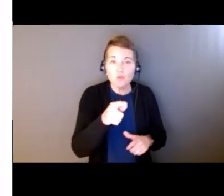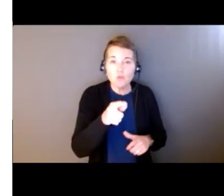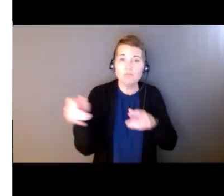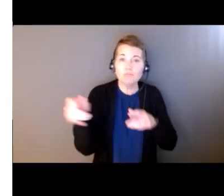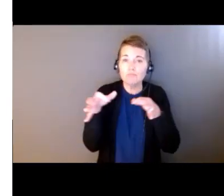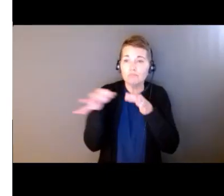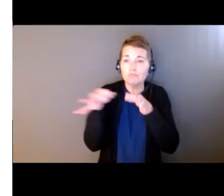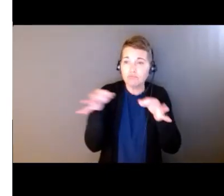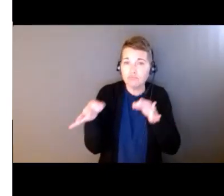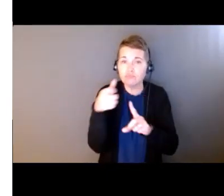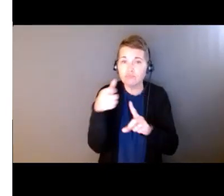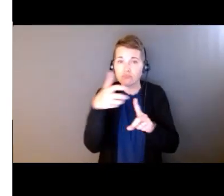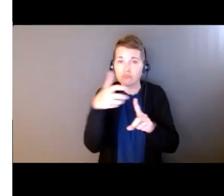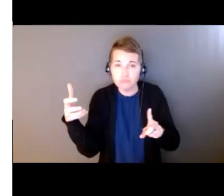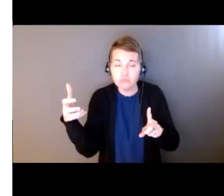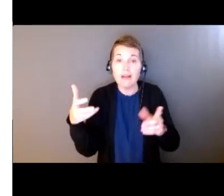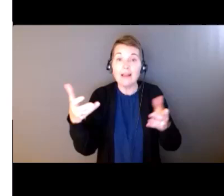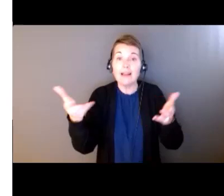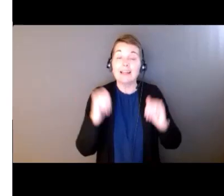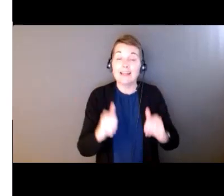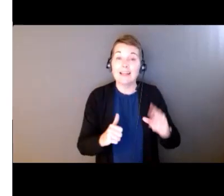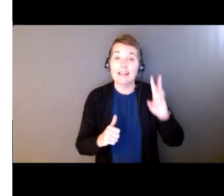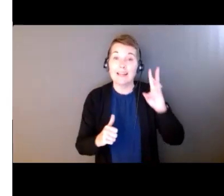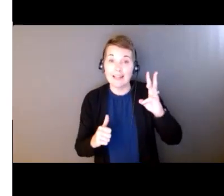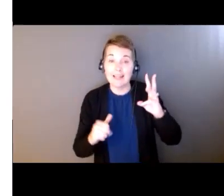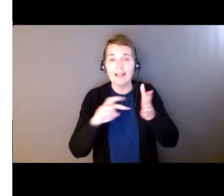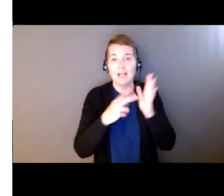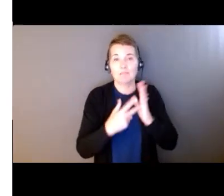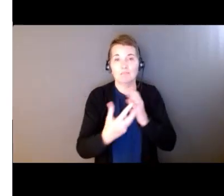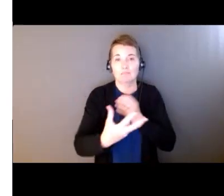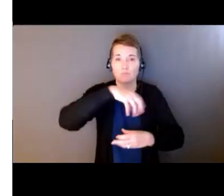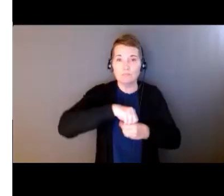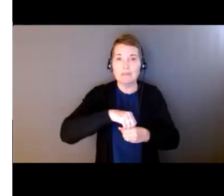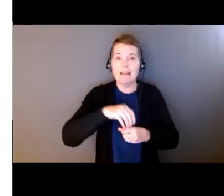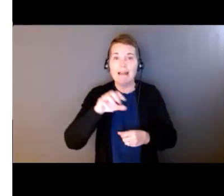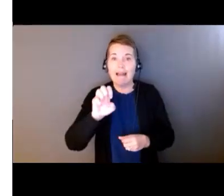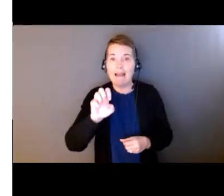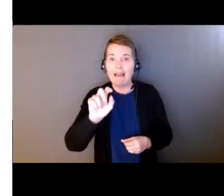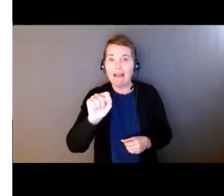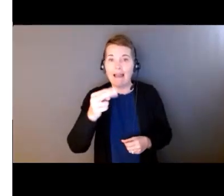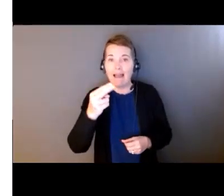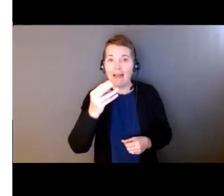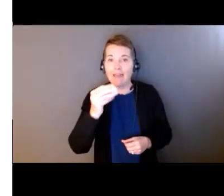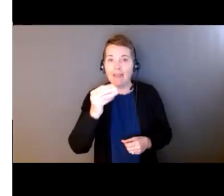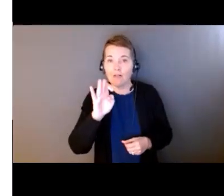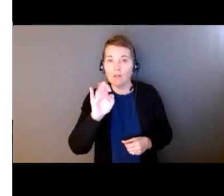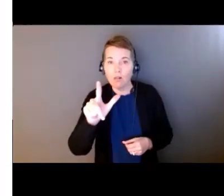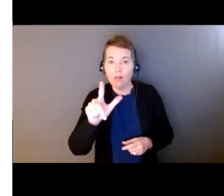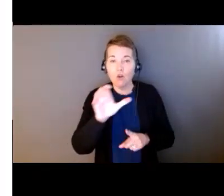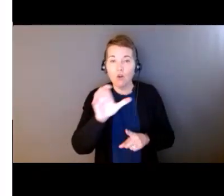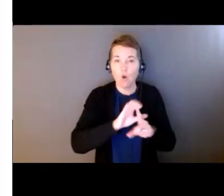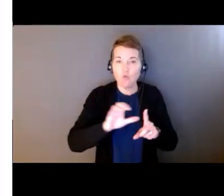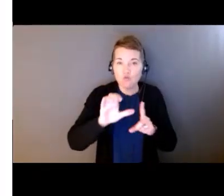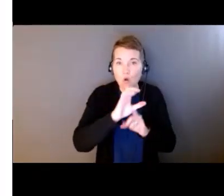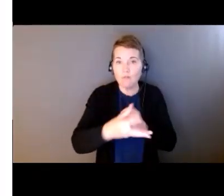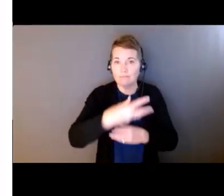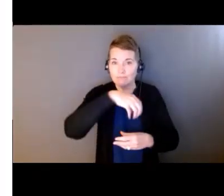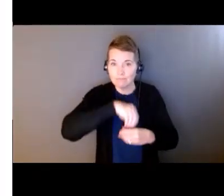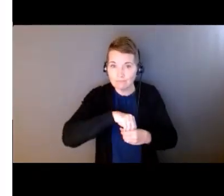navigate to the Respectful and Ethical Cultural and Artistic Practices section, where they will indicate whether or not their project includes the participation